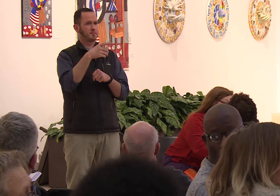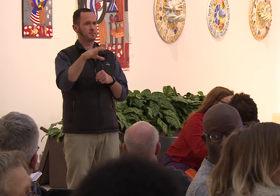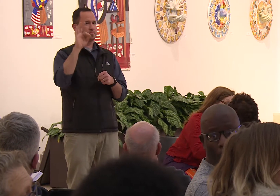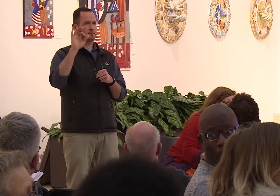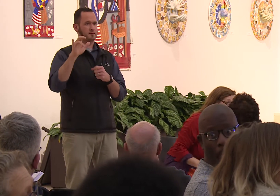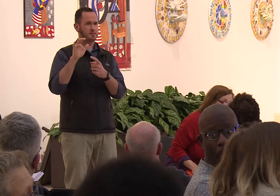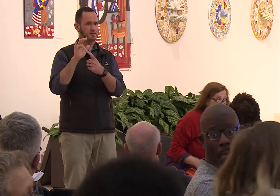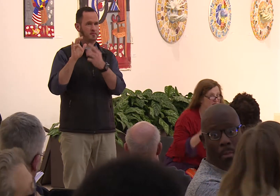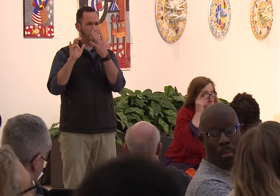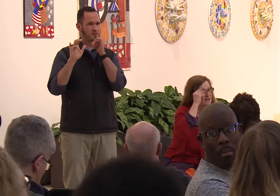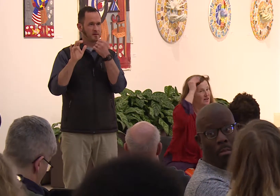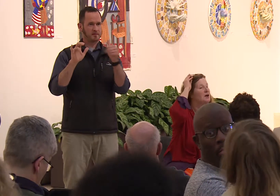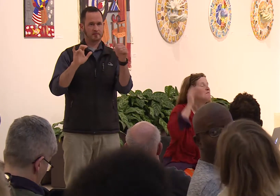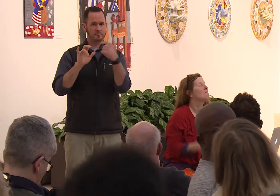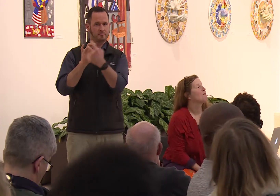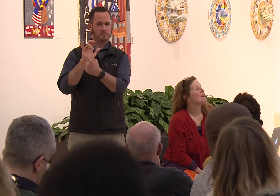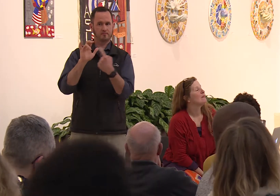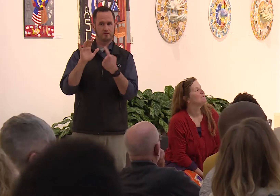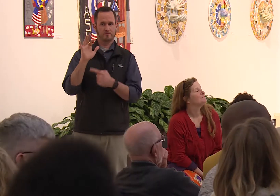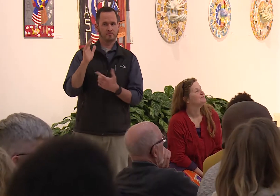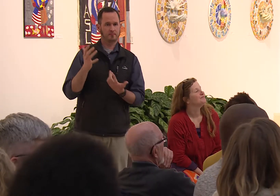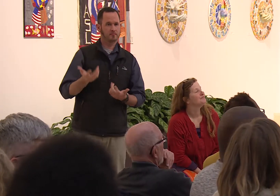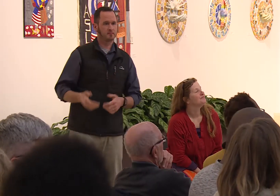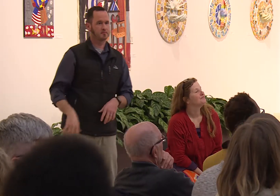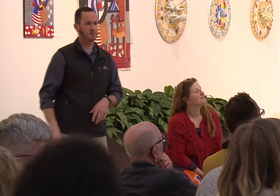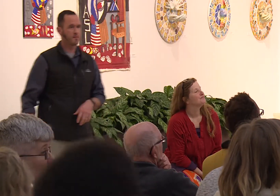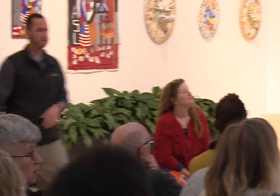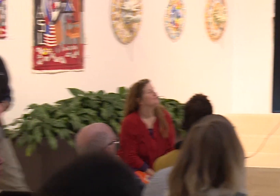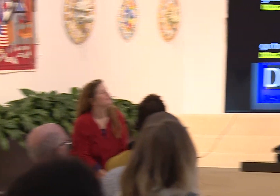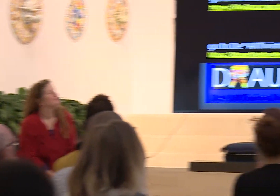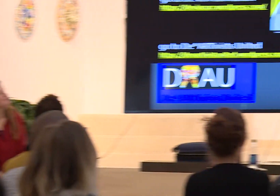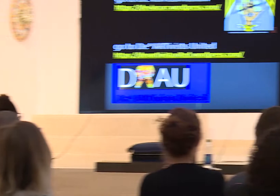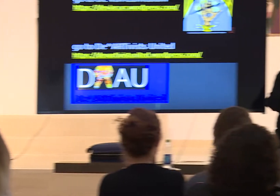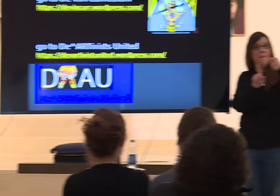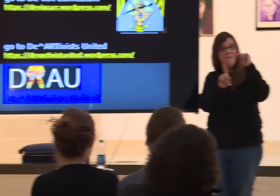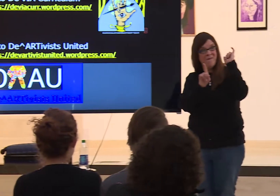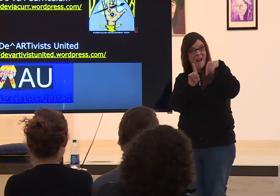What made you pick that idea, that theme?